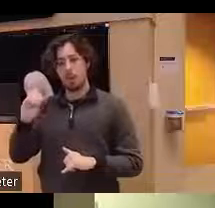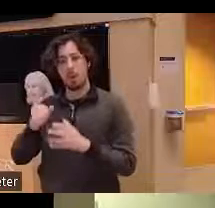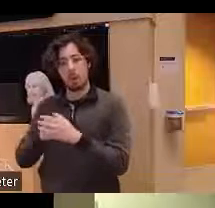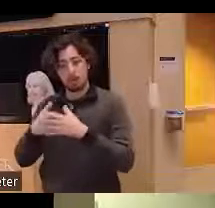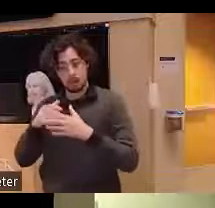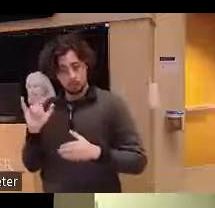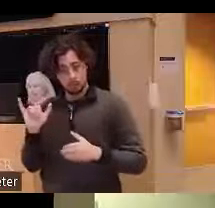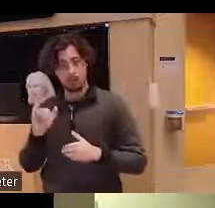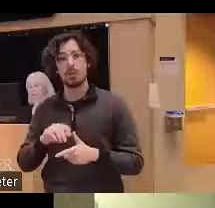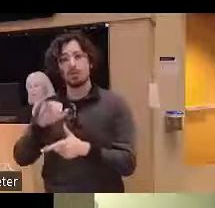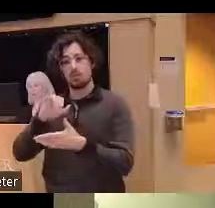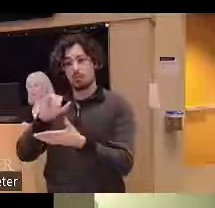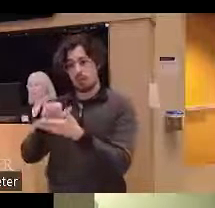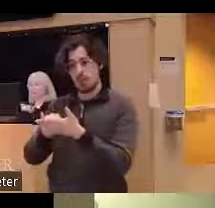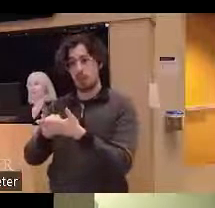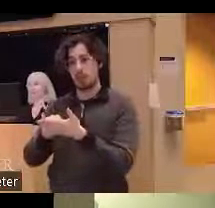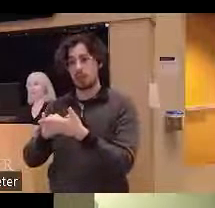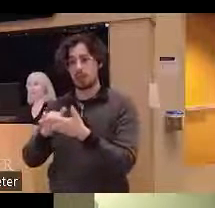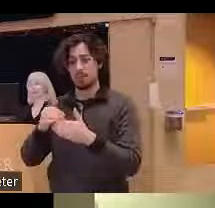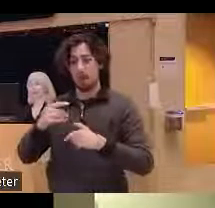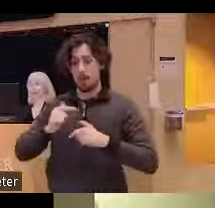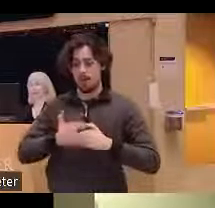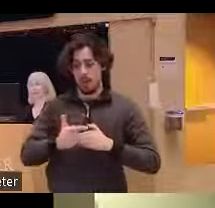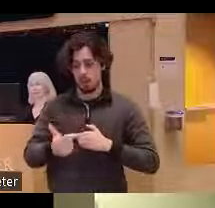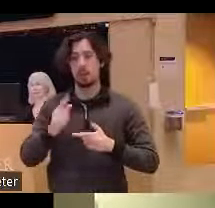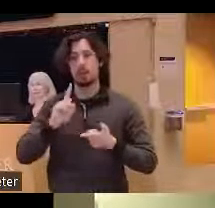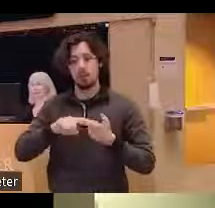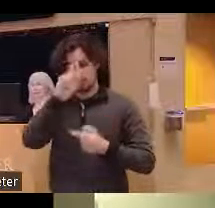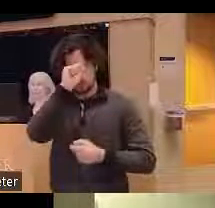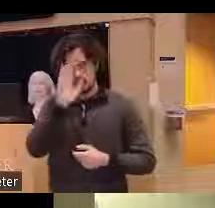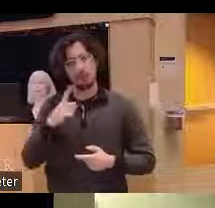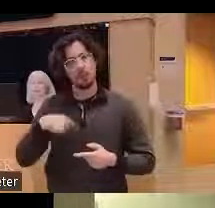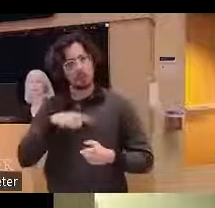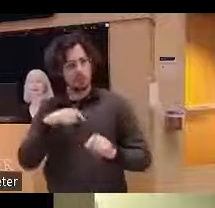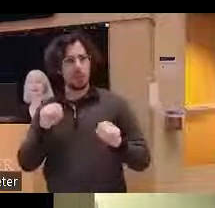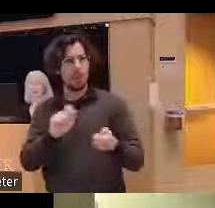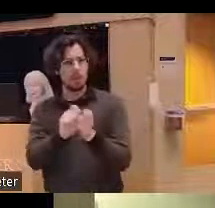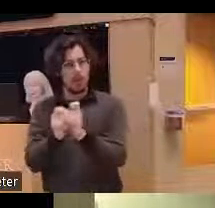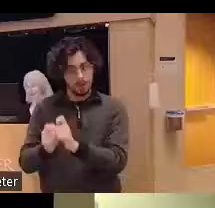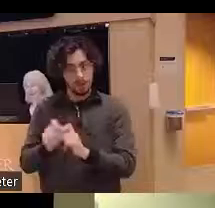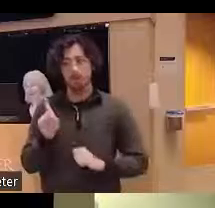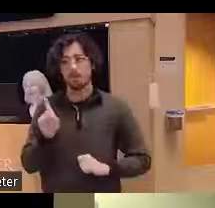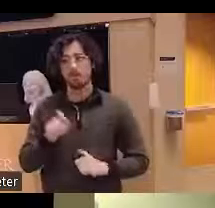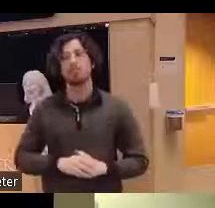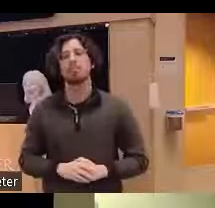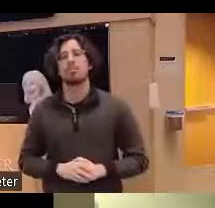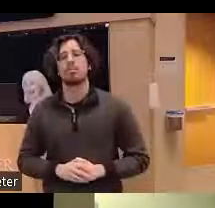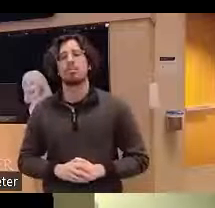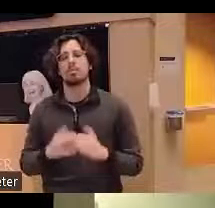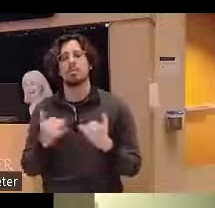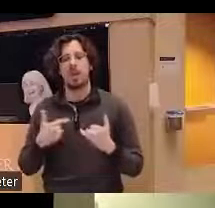Pathway to schizophrenia I mean the gut brain AIS is amazing um I'll go quickly uh because I don't